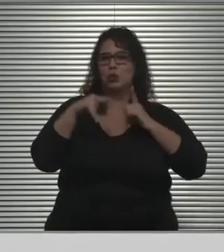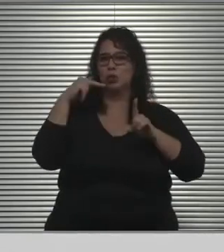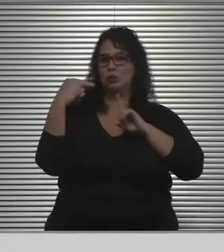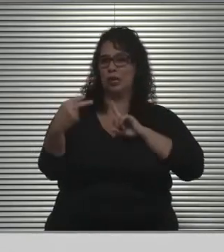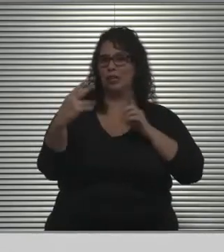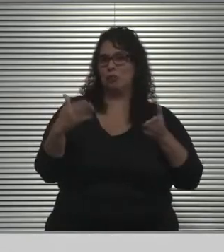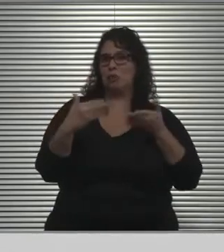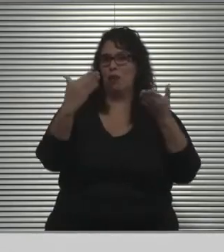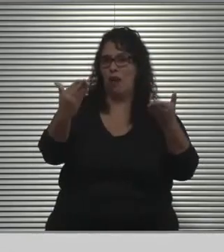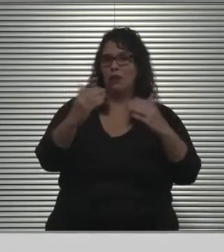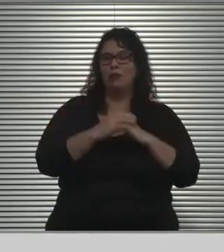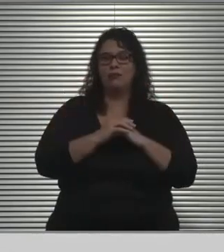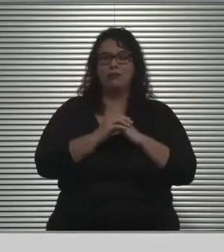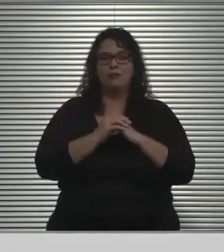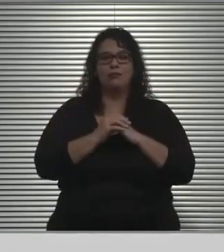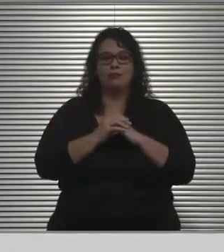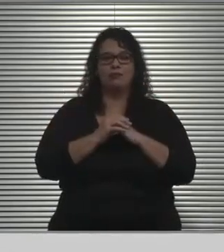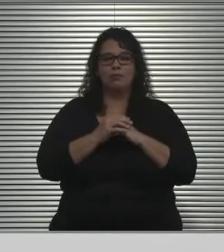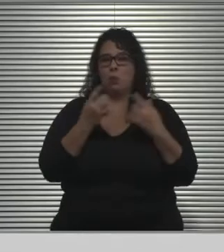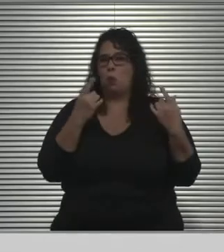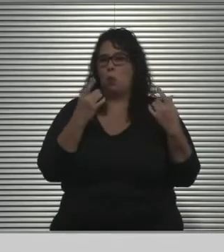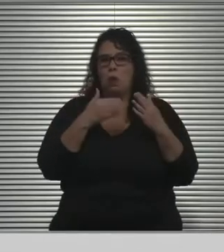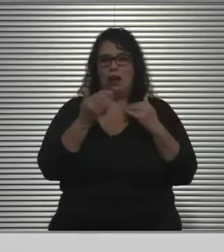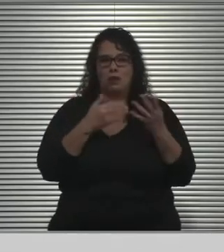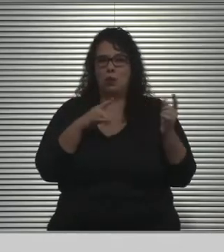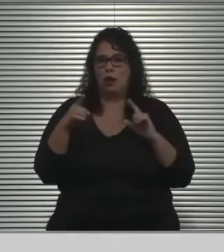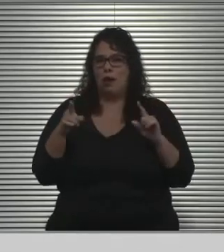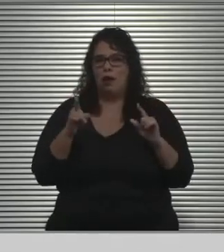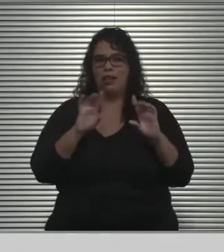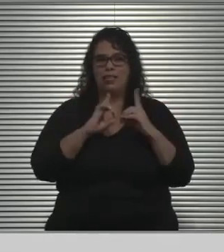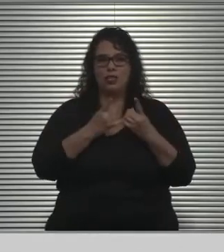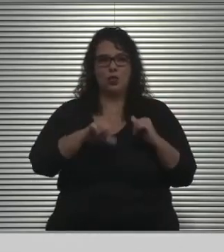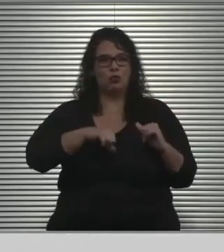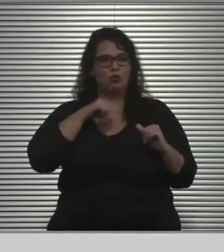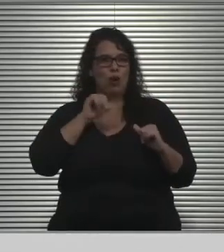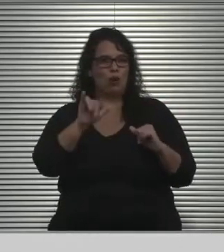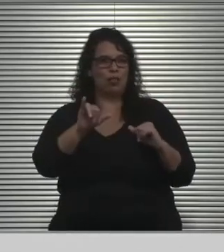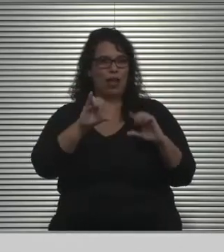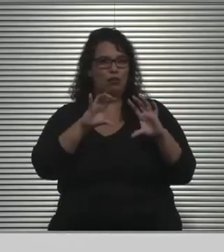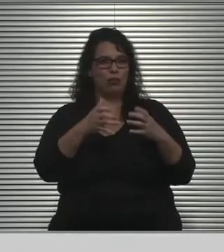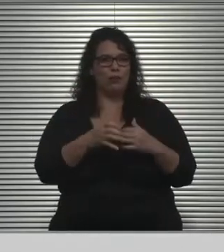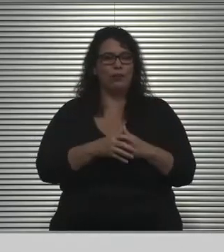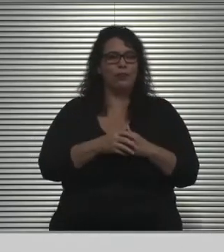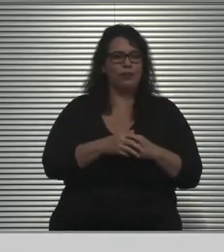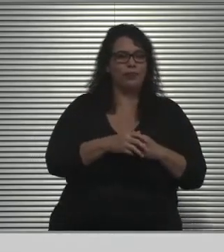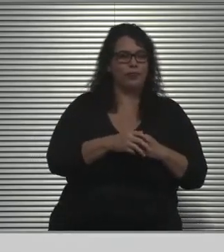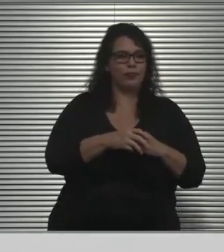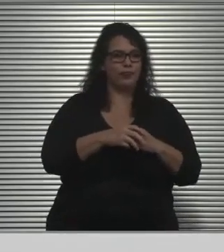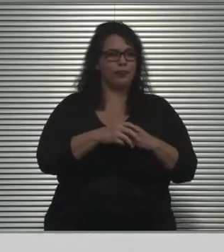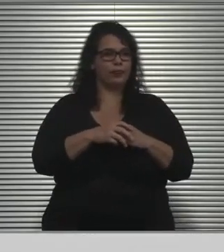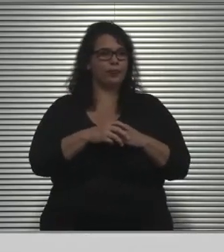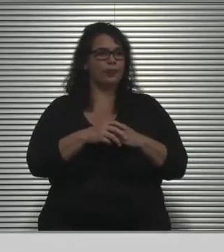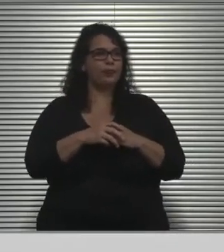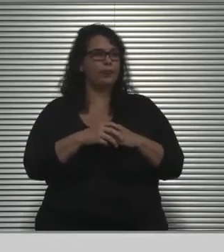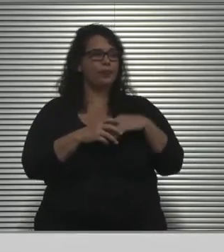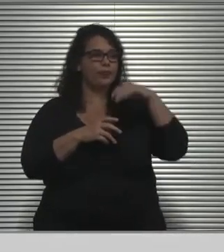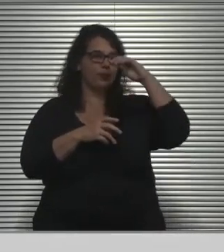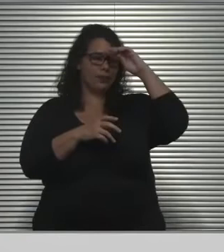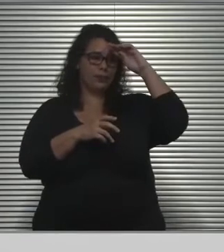on the things that go on in our district. So very proud of that group. I wanna remind parents